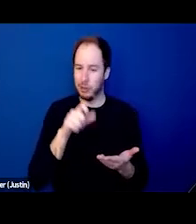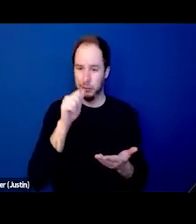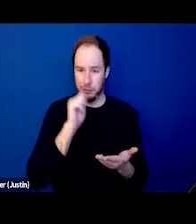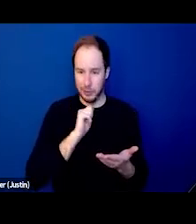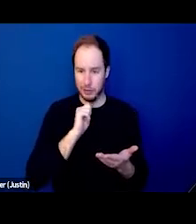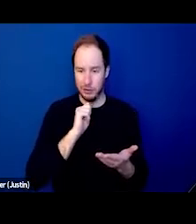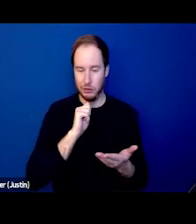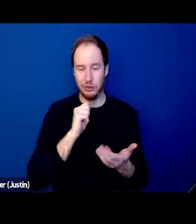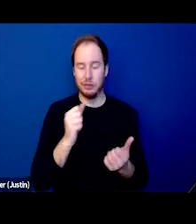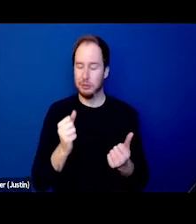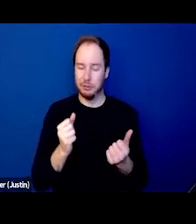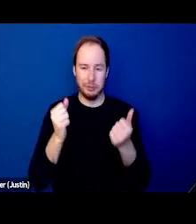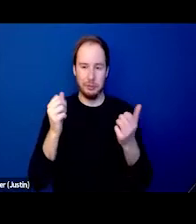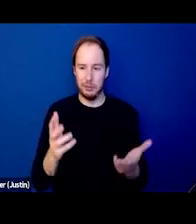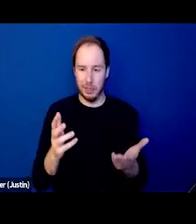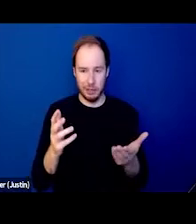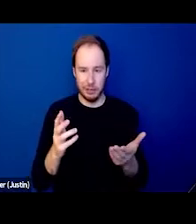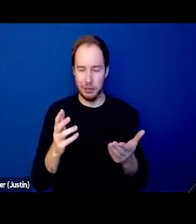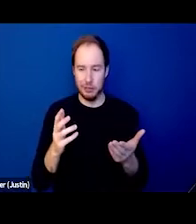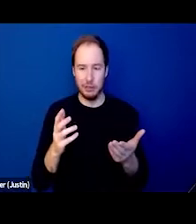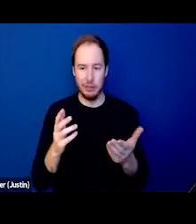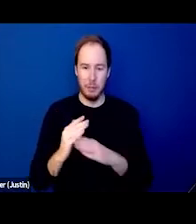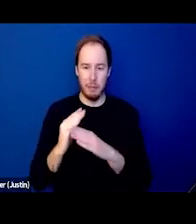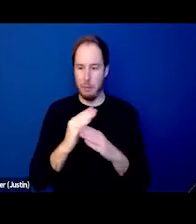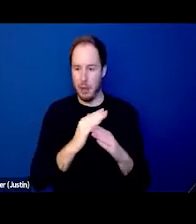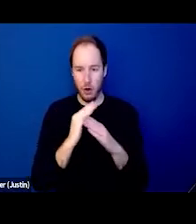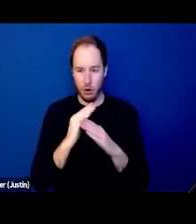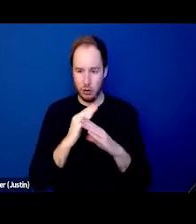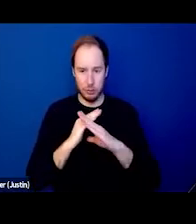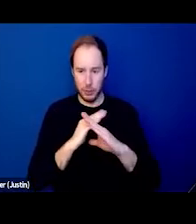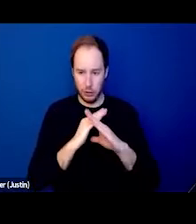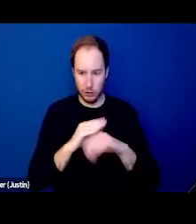There are a number of barriers where that cause things